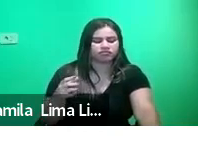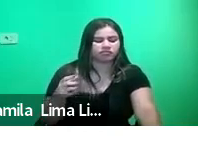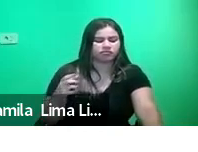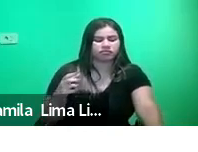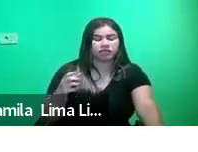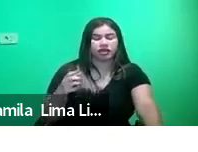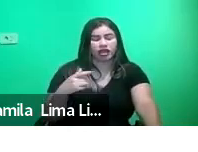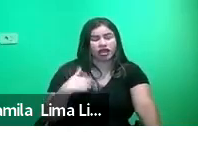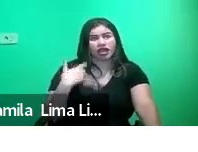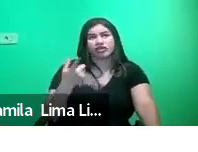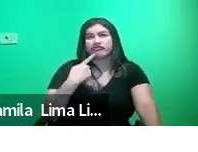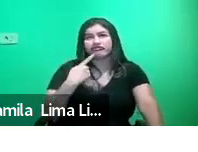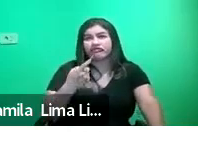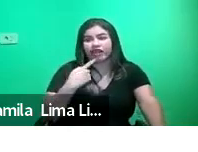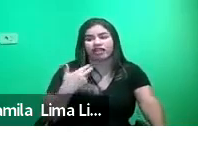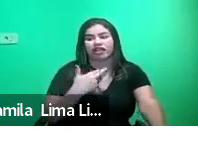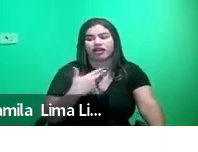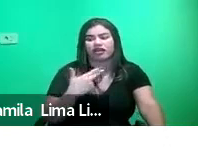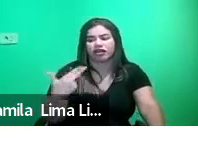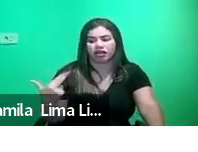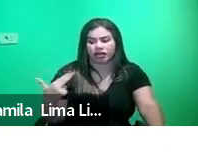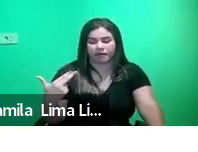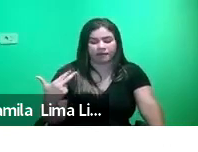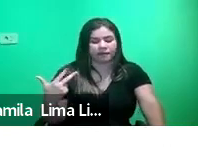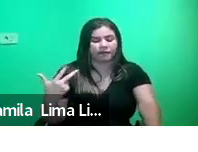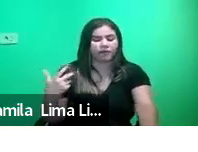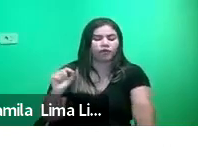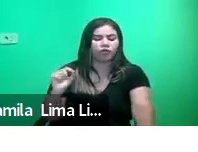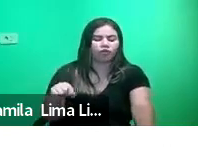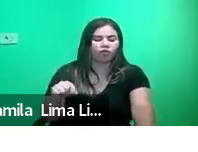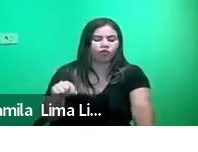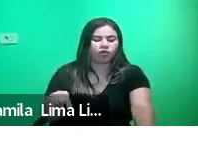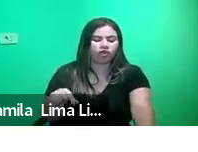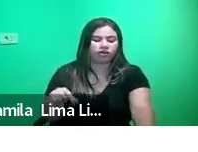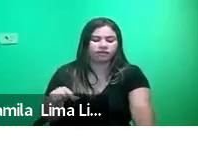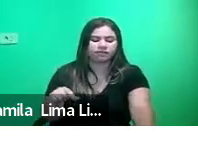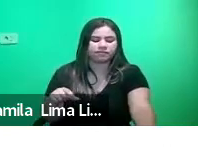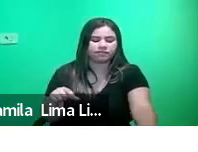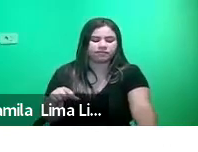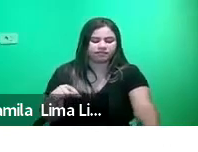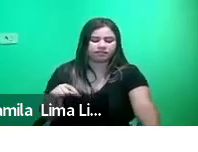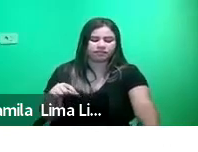gives quite a graphic account of it , So it So it appears it. So it appears here as a kind of an abstract narrative